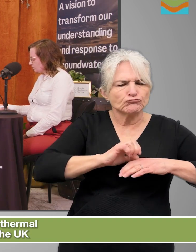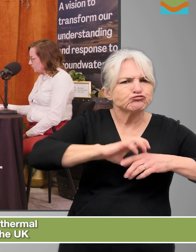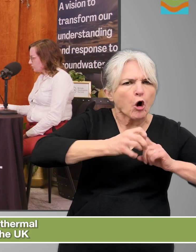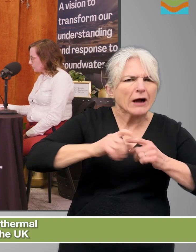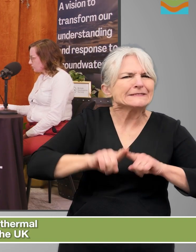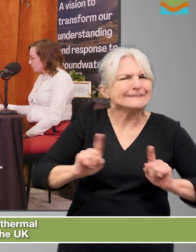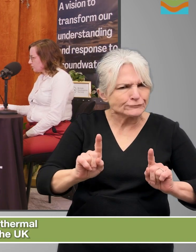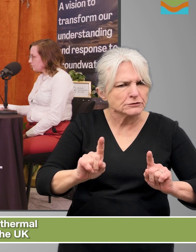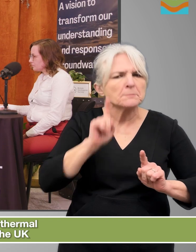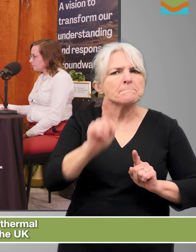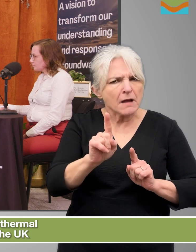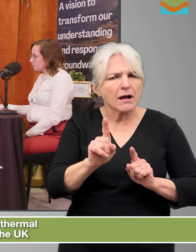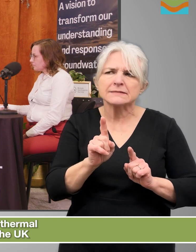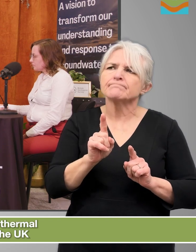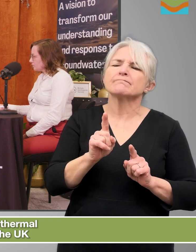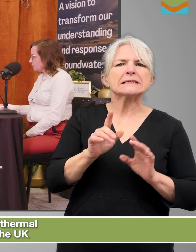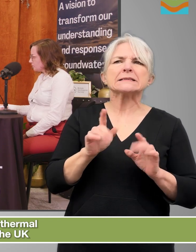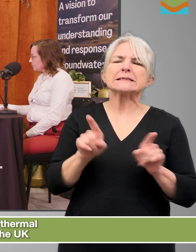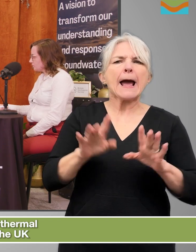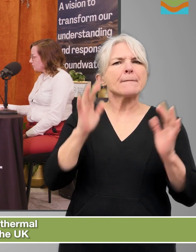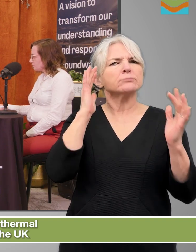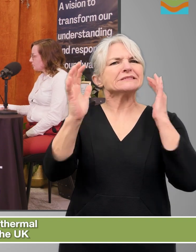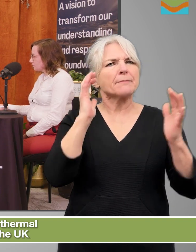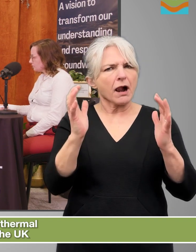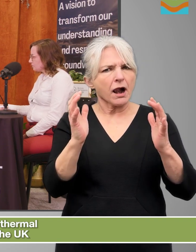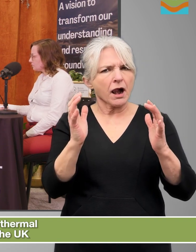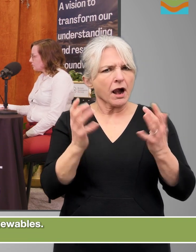and we do strongly believe geothermal is one of the key things that the UK